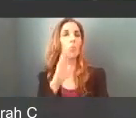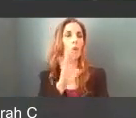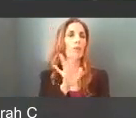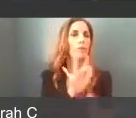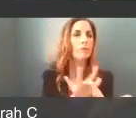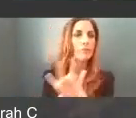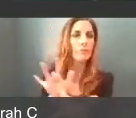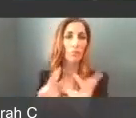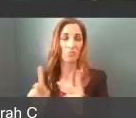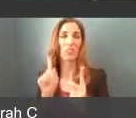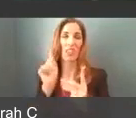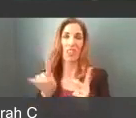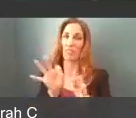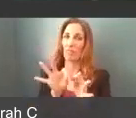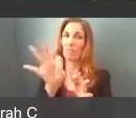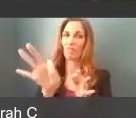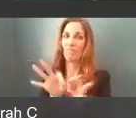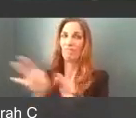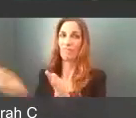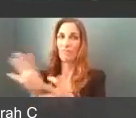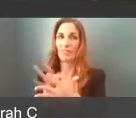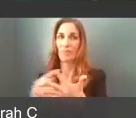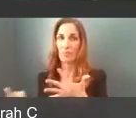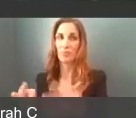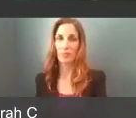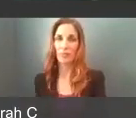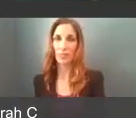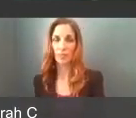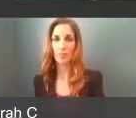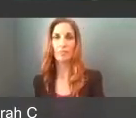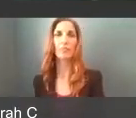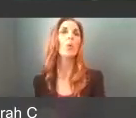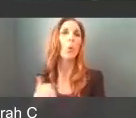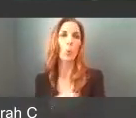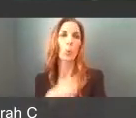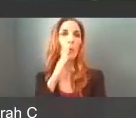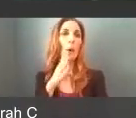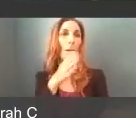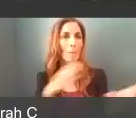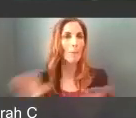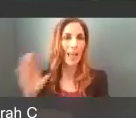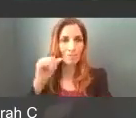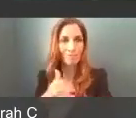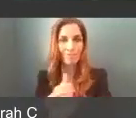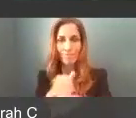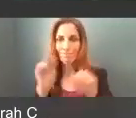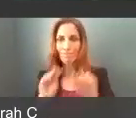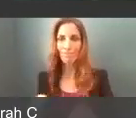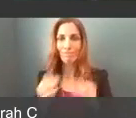and will put a plan together for them. It's hard for us to define that plan right now